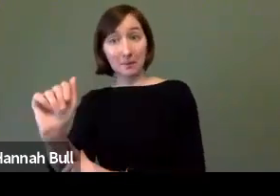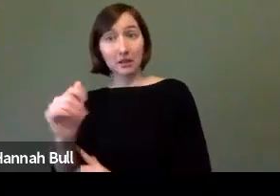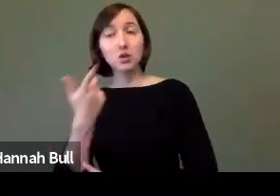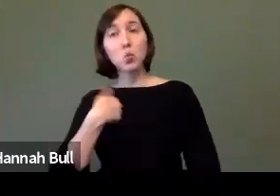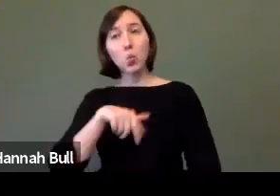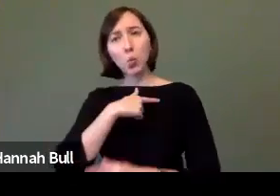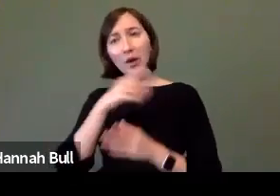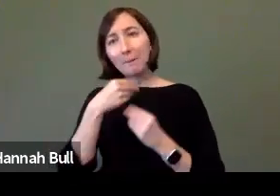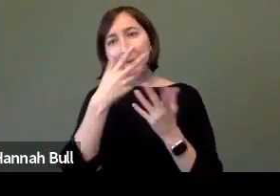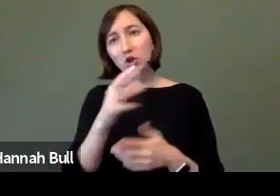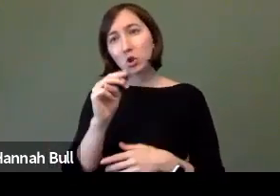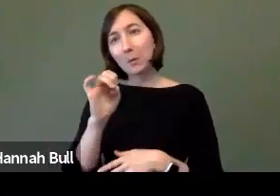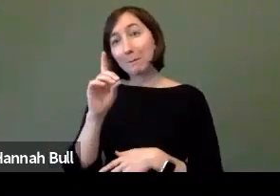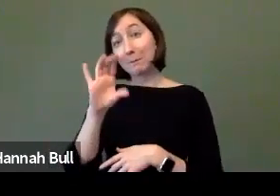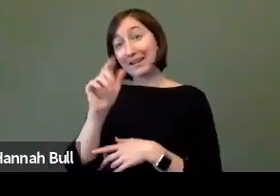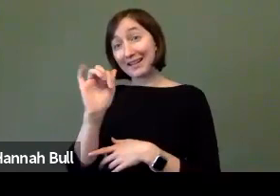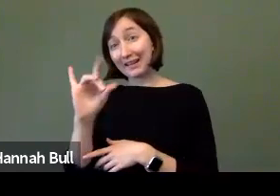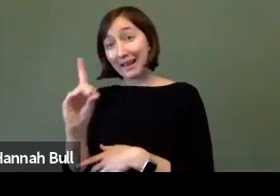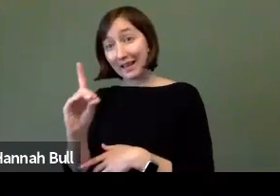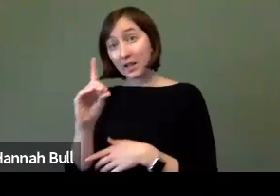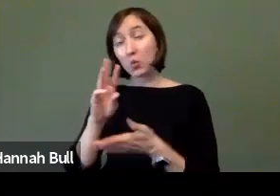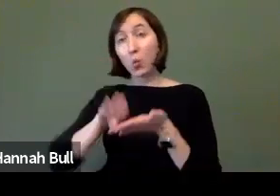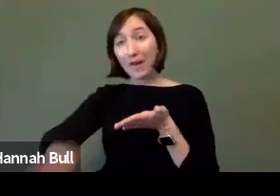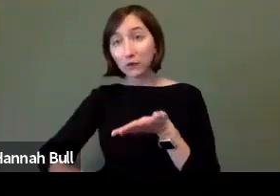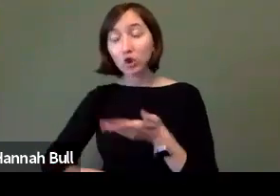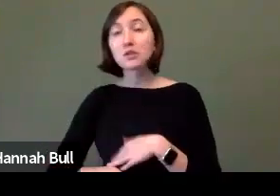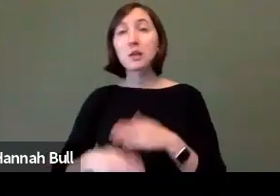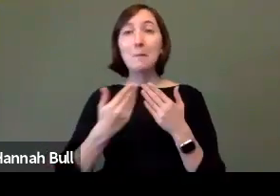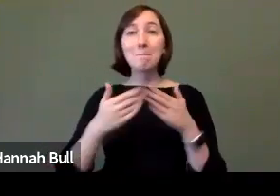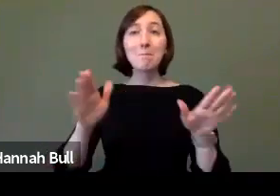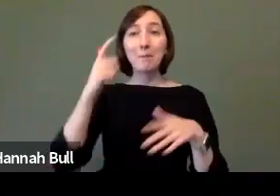and support and supported employment.